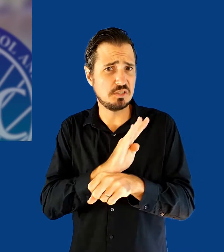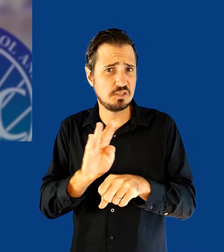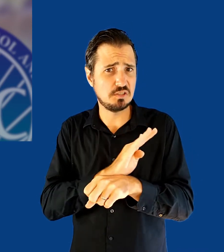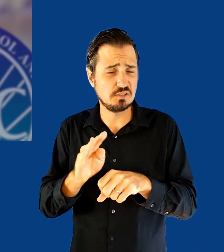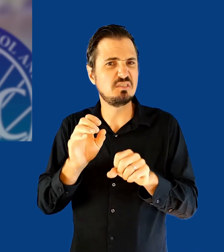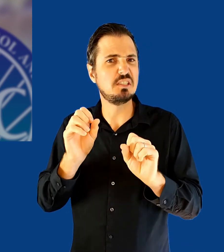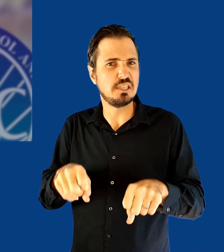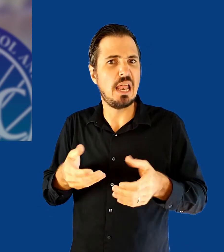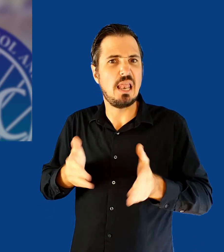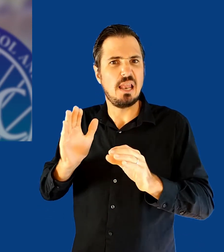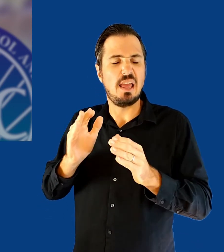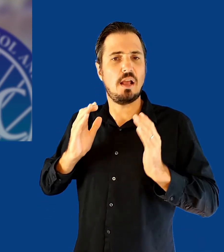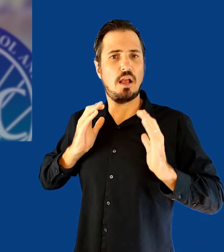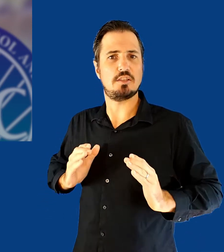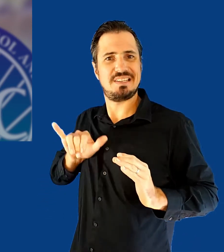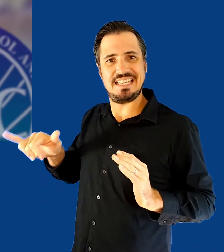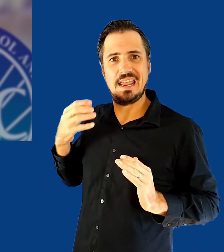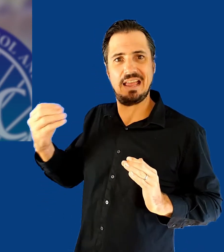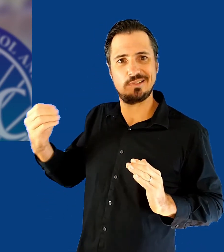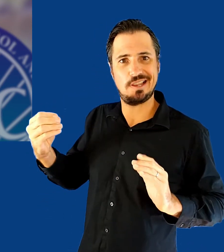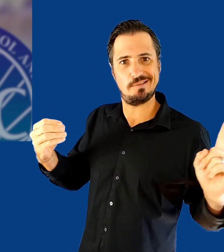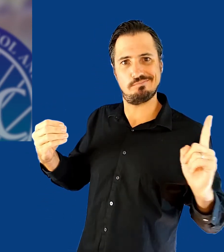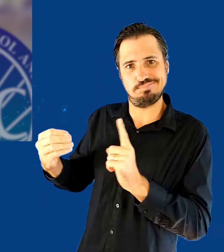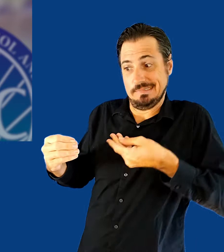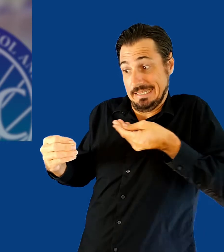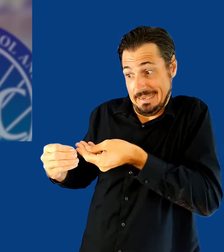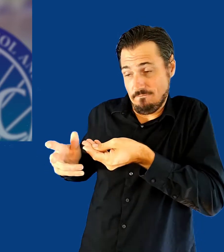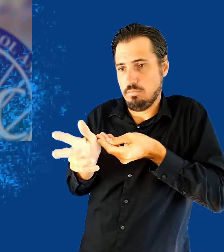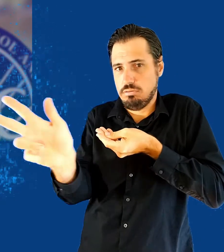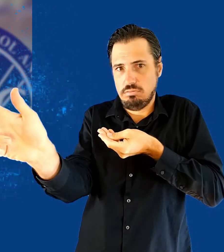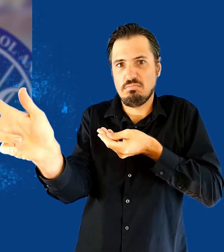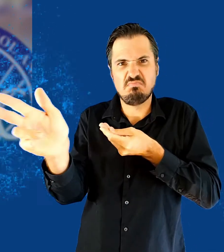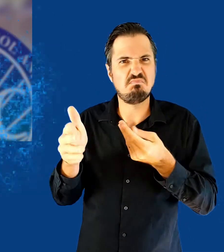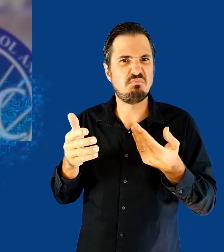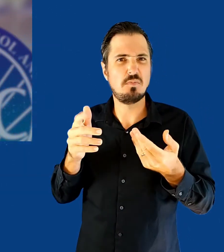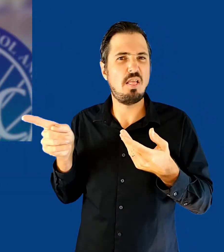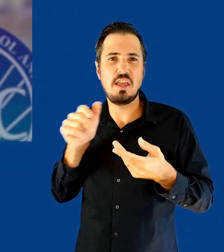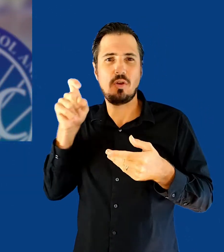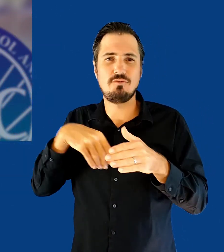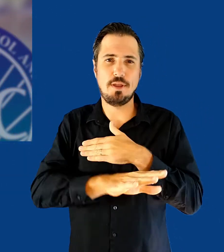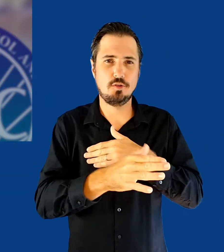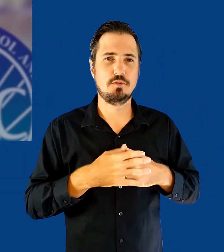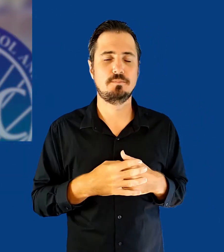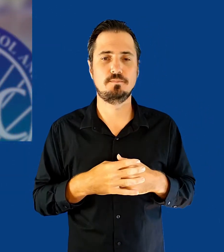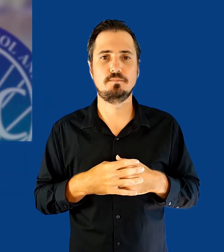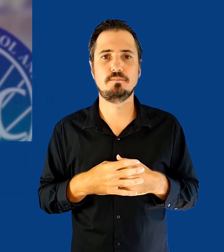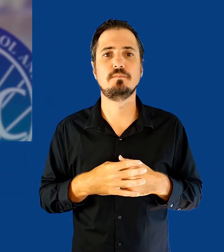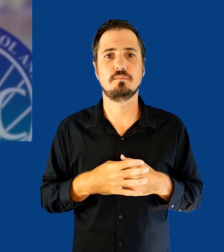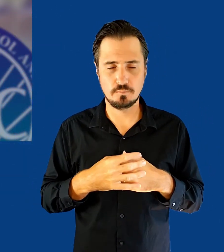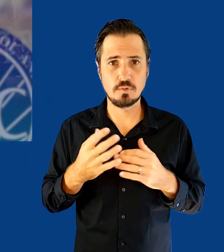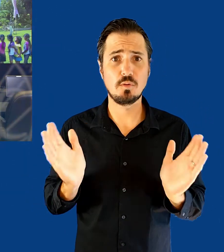Employees should be trained on handwashing and encouraged to frequently handwash and use 60% alcohol sanitizers.